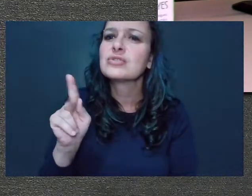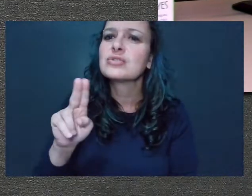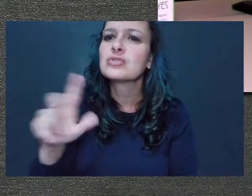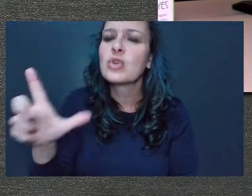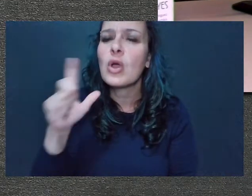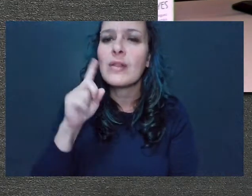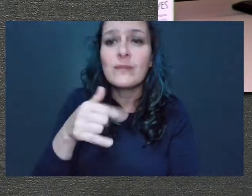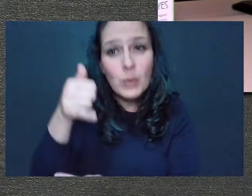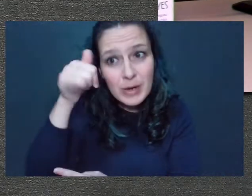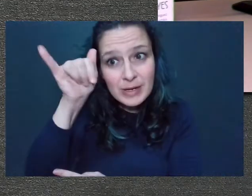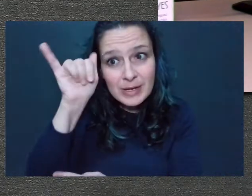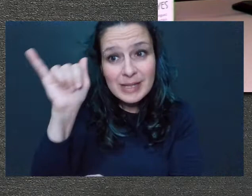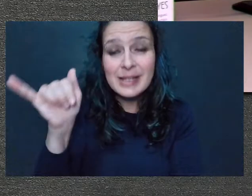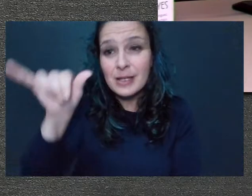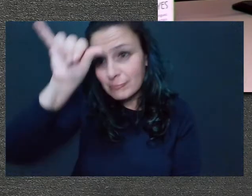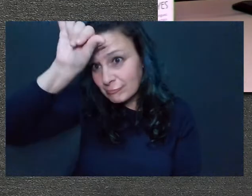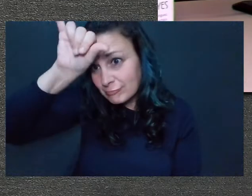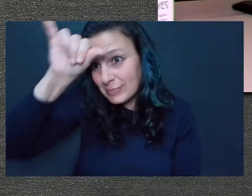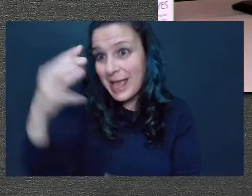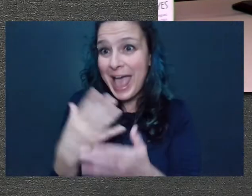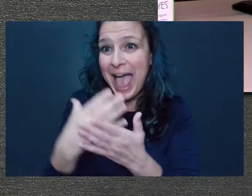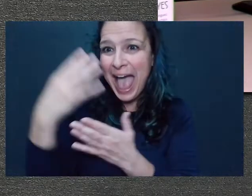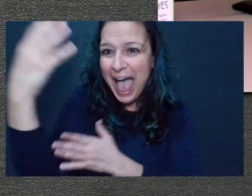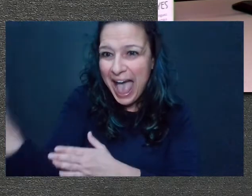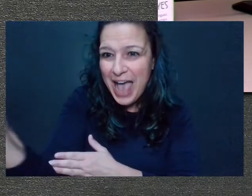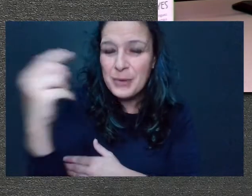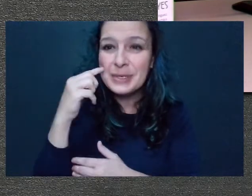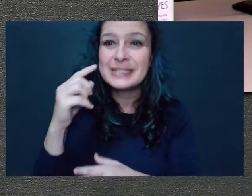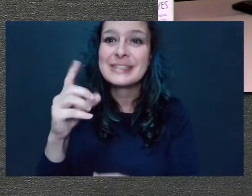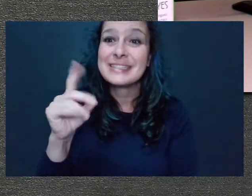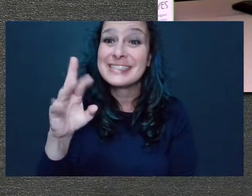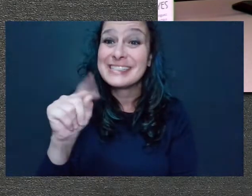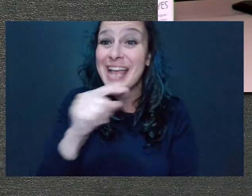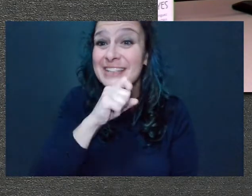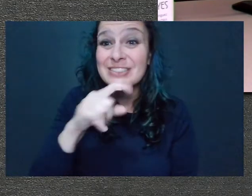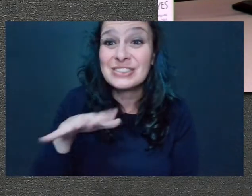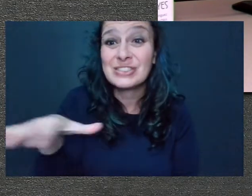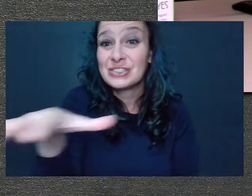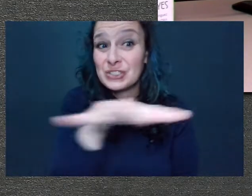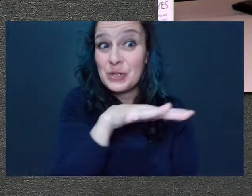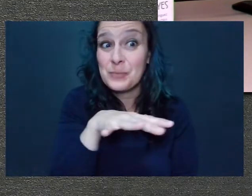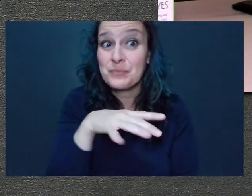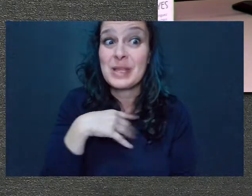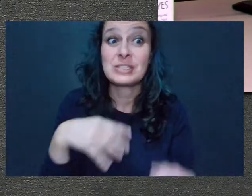And she added a little flower to the top. Well, in my mystery bag, I have a couple of other things